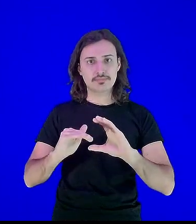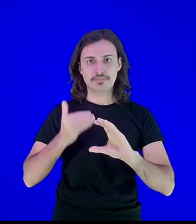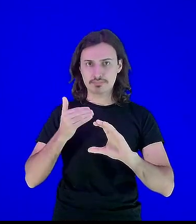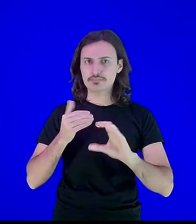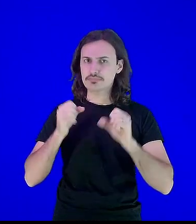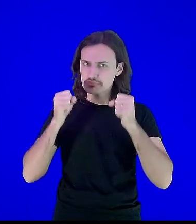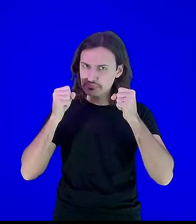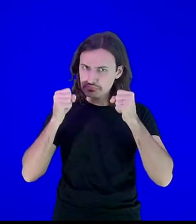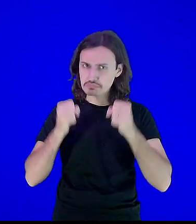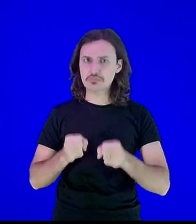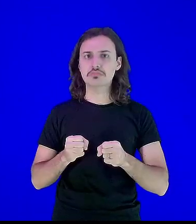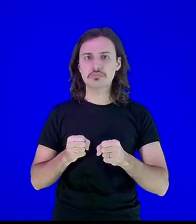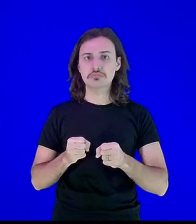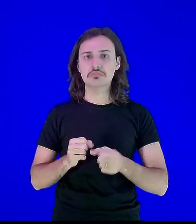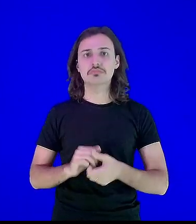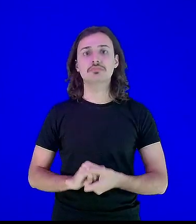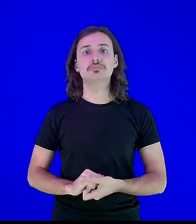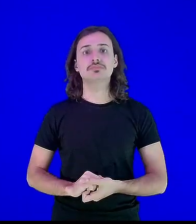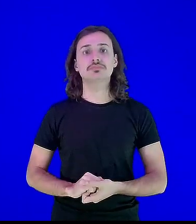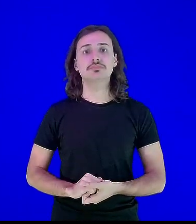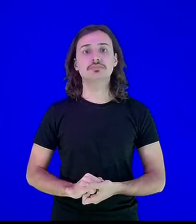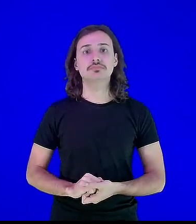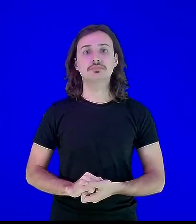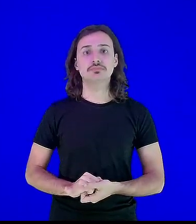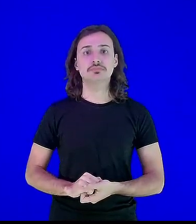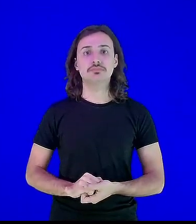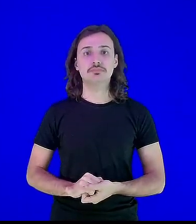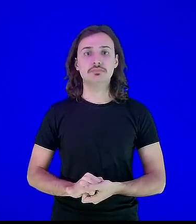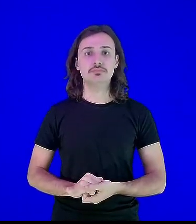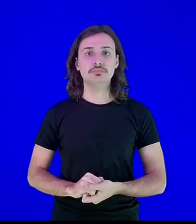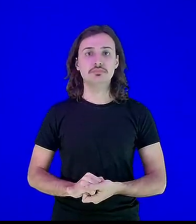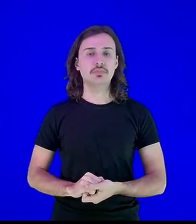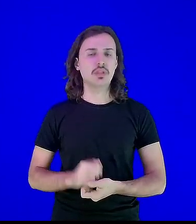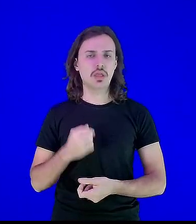Channel*, I'm sorry I will read them all